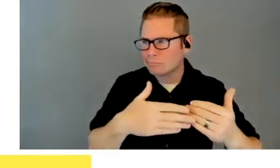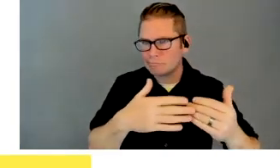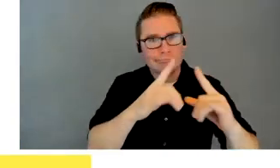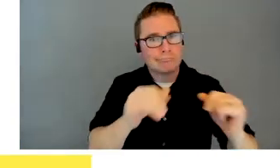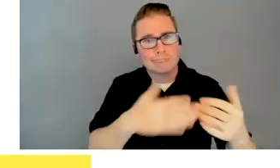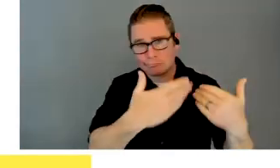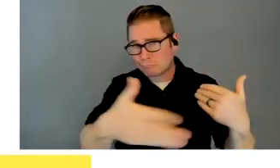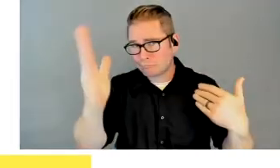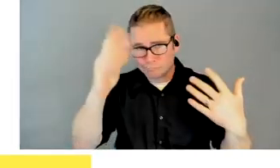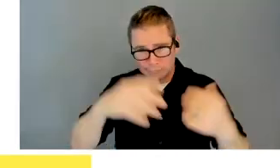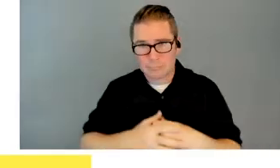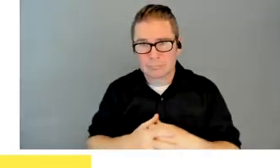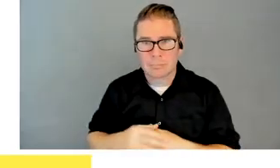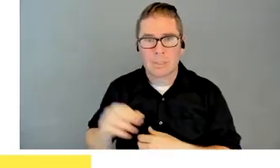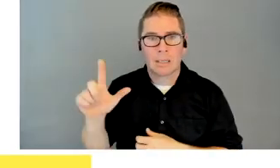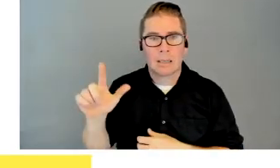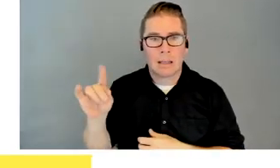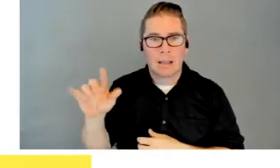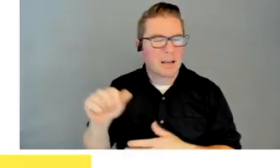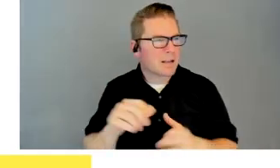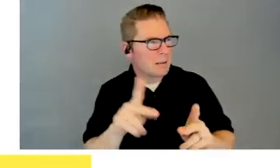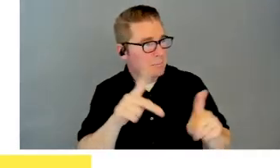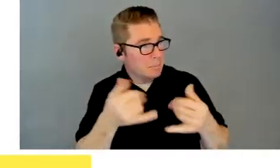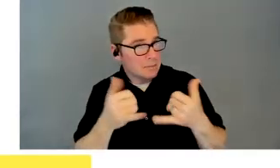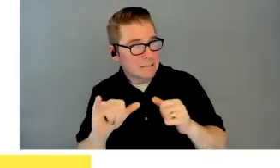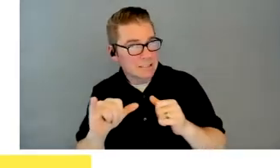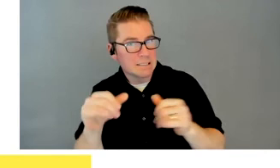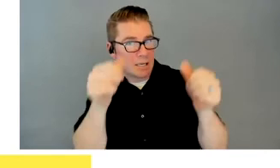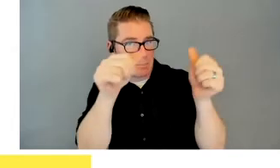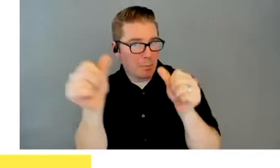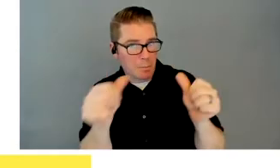so. Well, people are still jamming. Let's go to the next because we're all good at multitasking